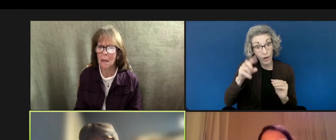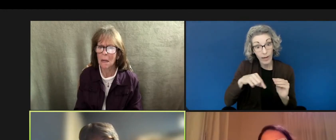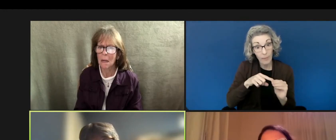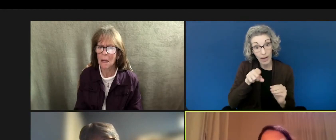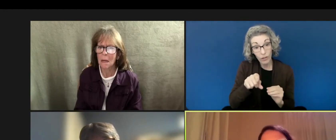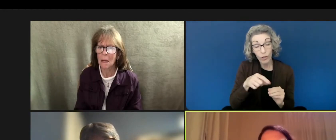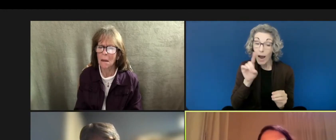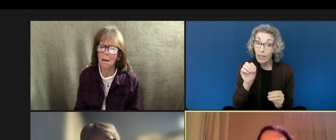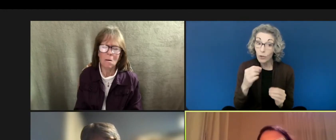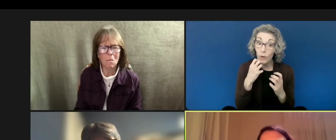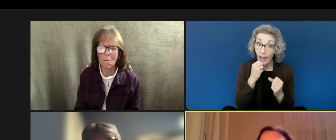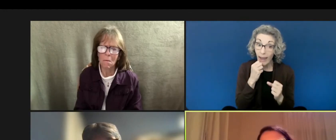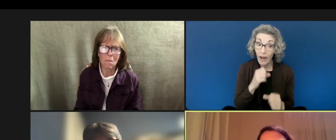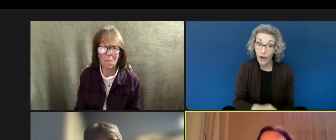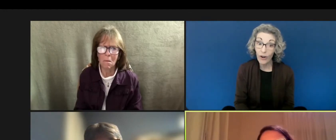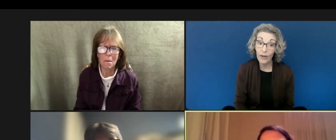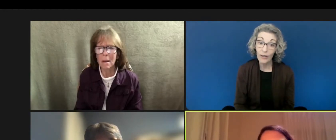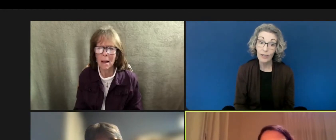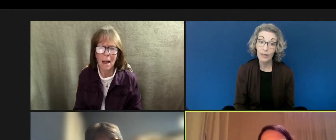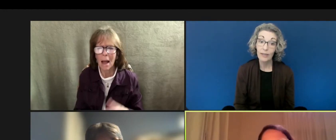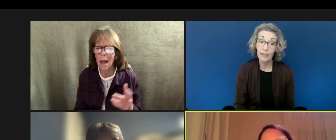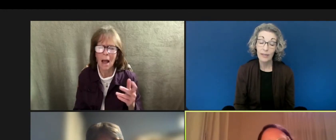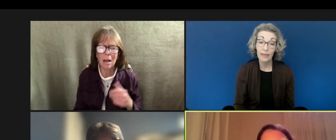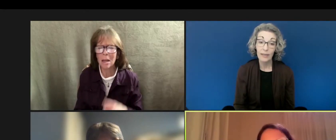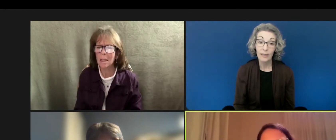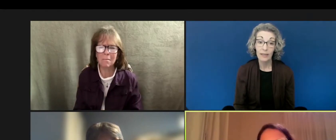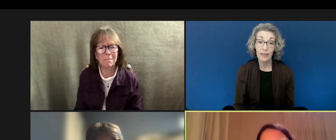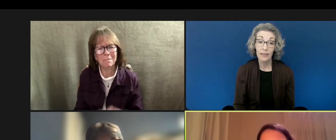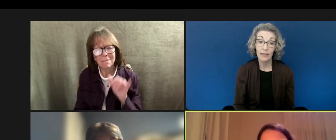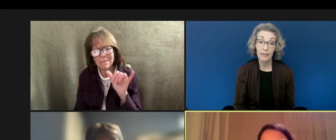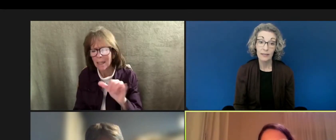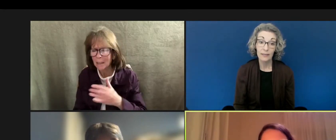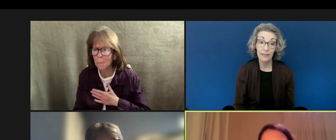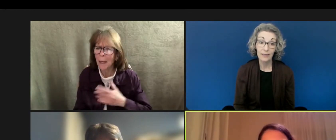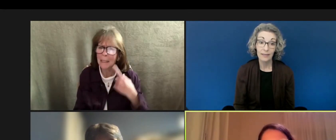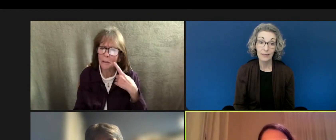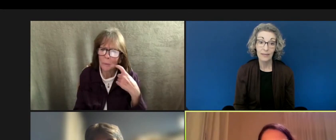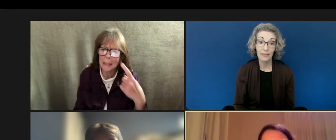No, well, that was my dream, being a doctor.